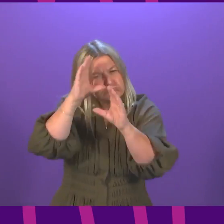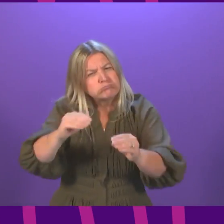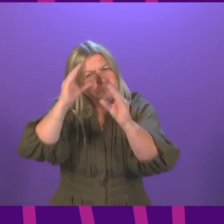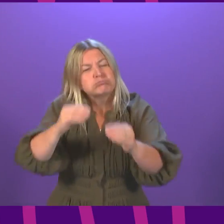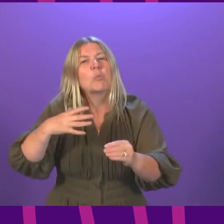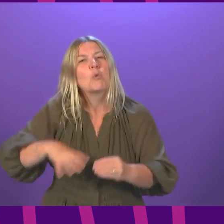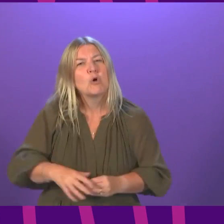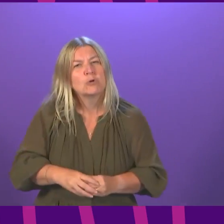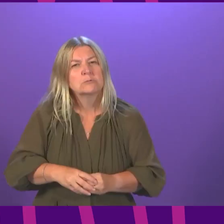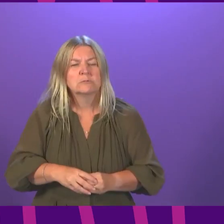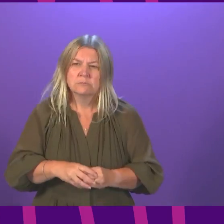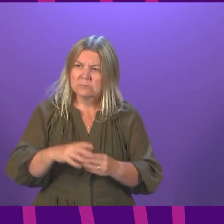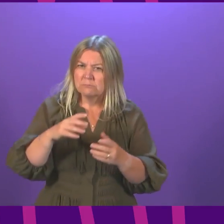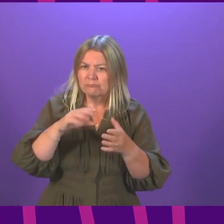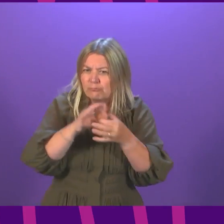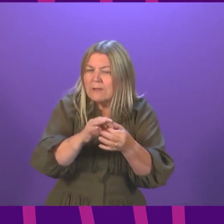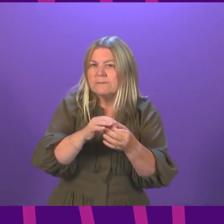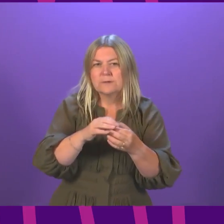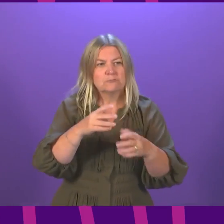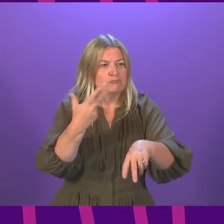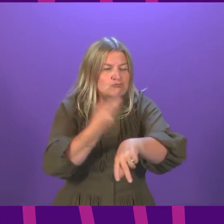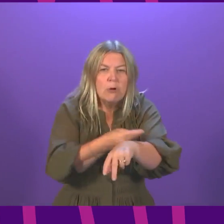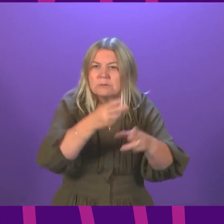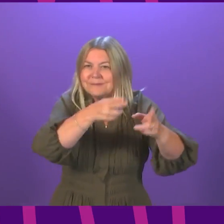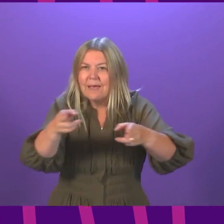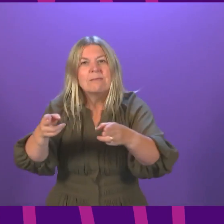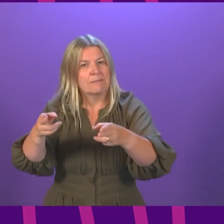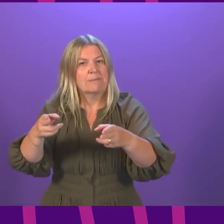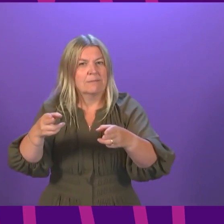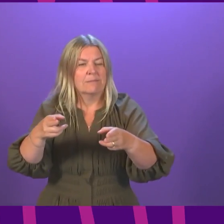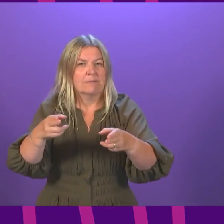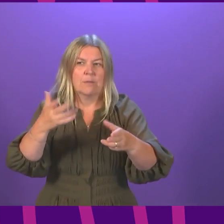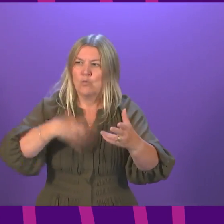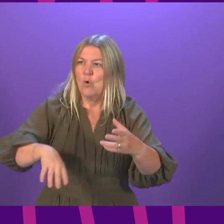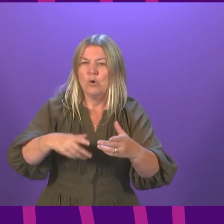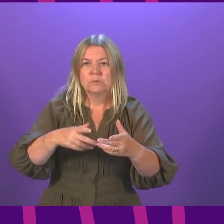pursuit of getting more people into treatment quickly. Starting in September, and for the